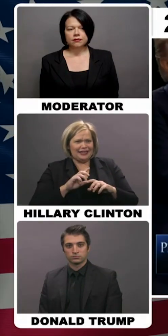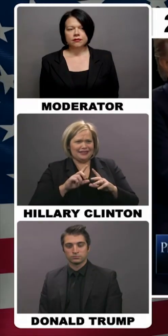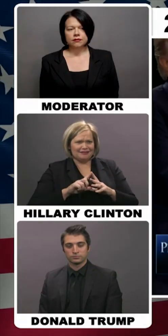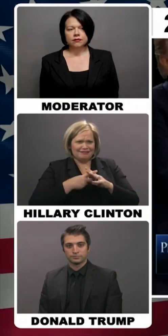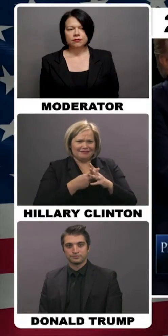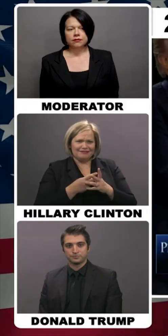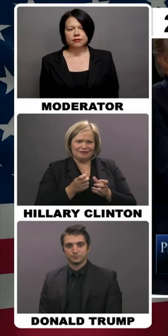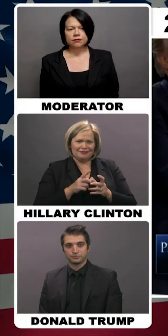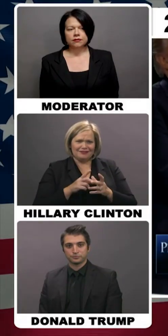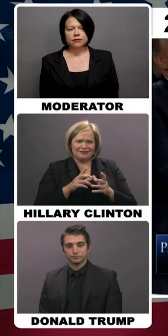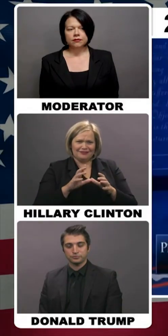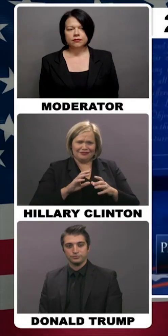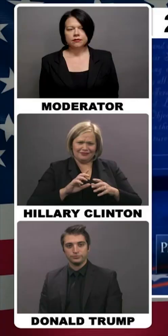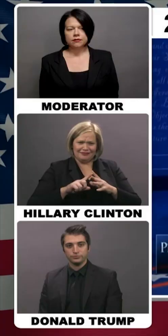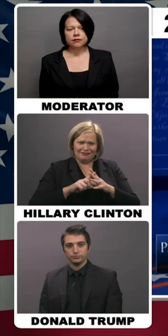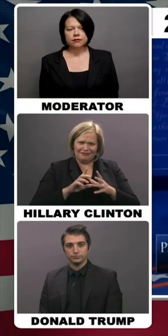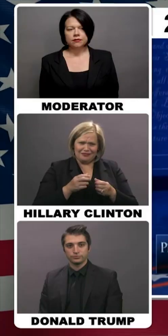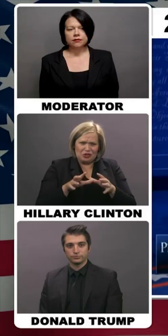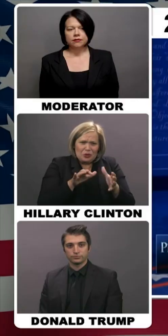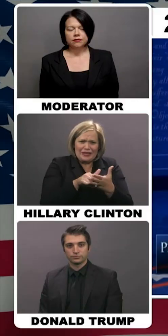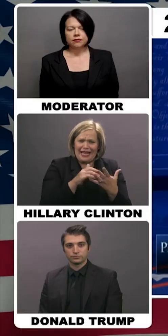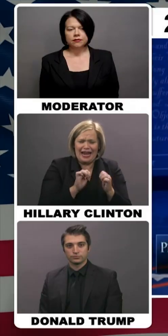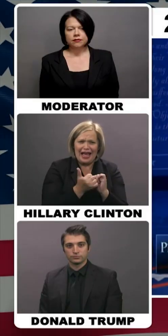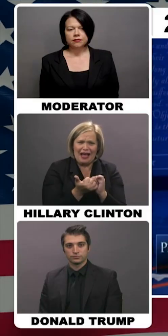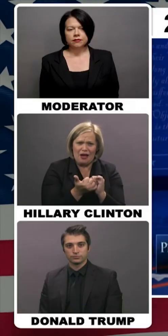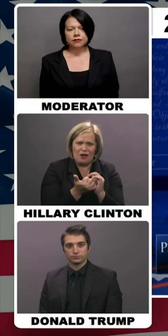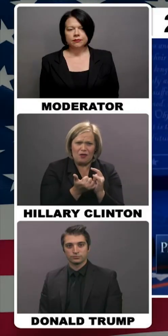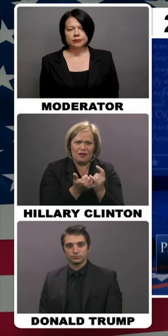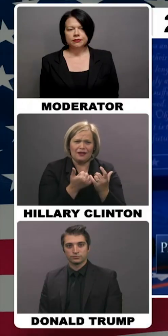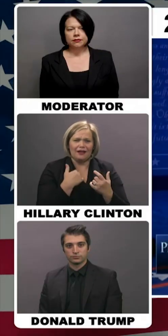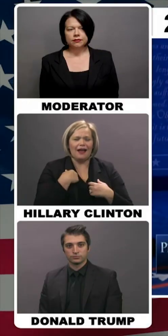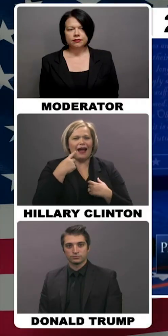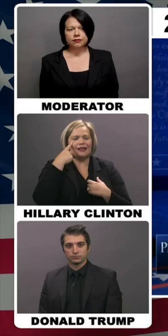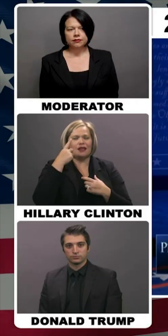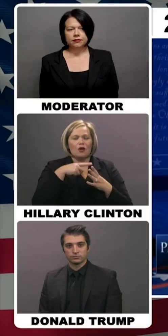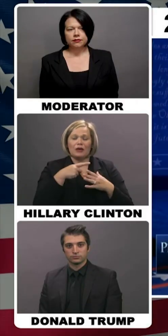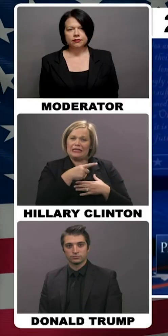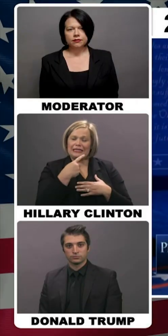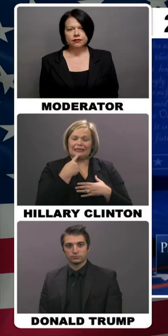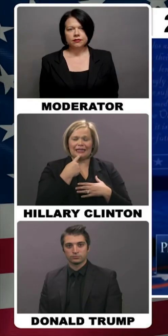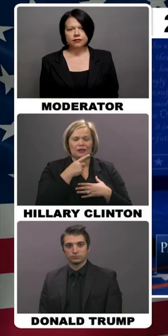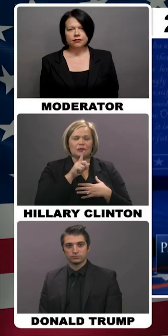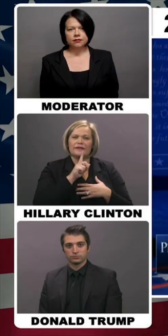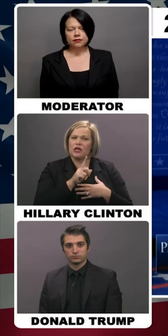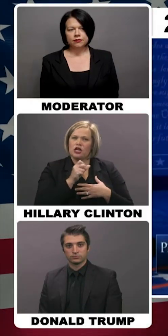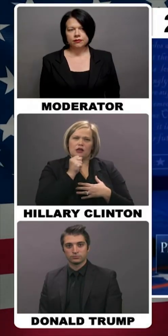So I thought that what he said was extremely unwise and even dangerous.